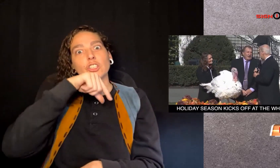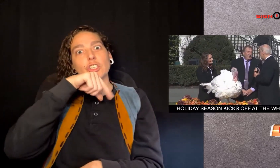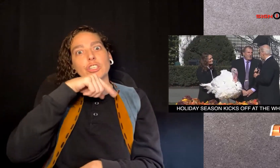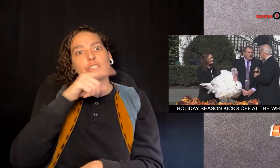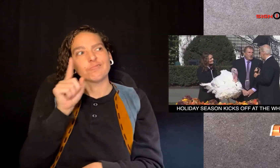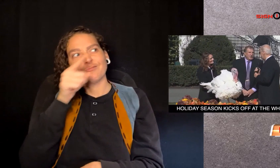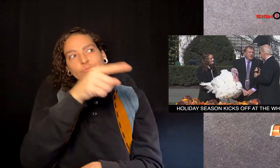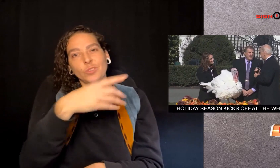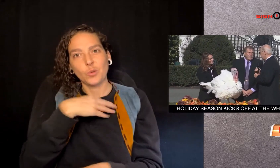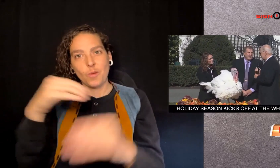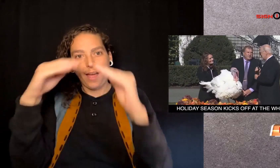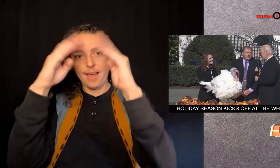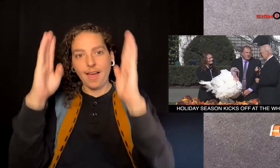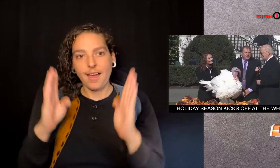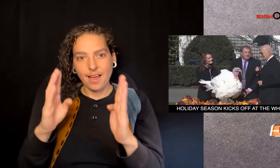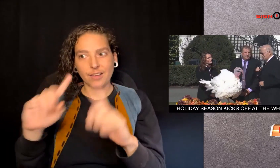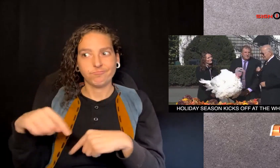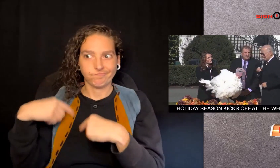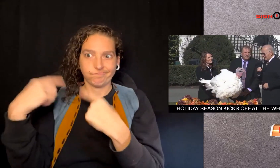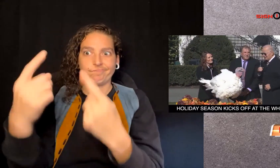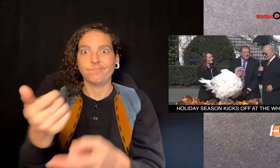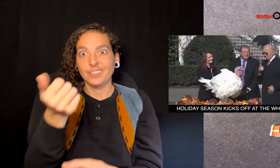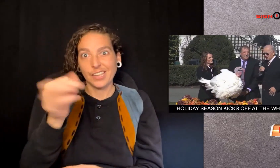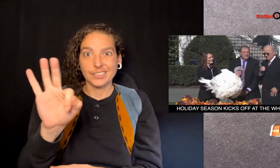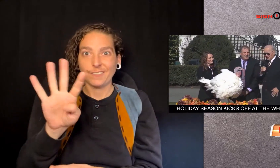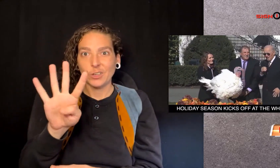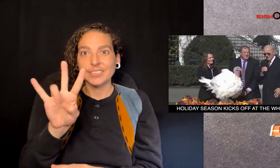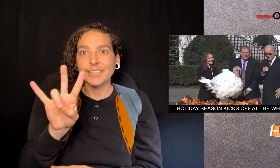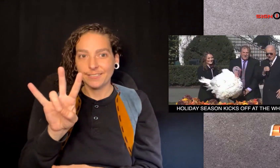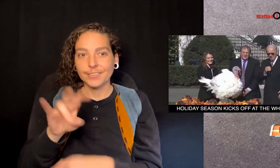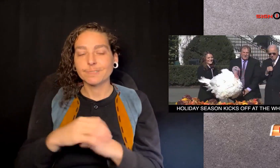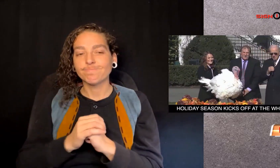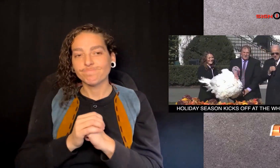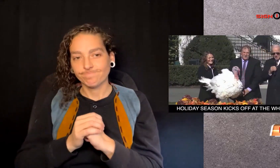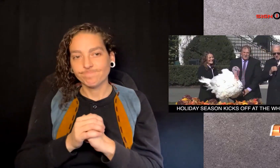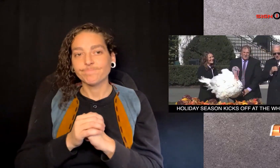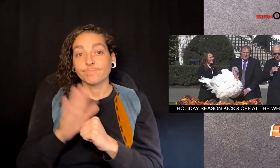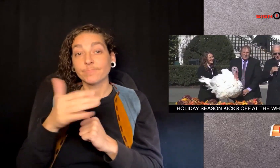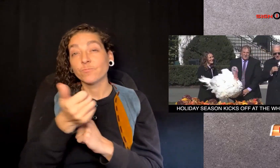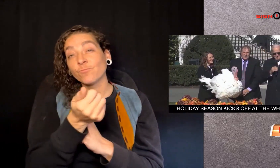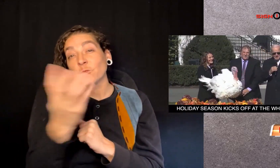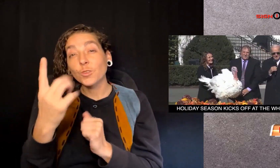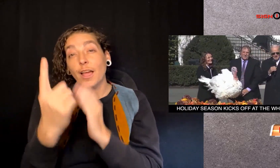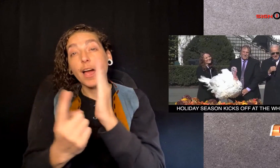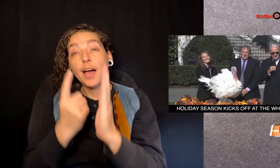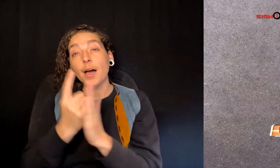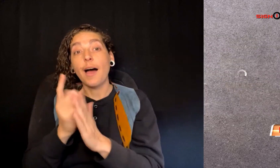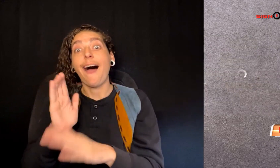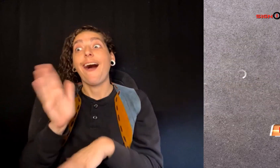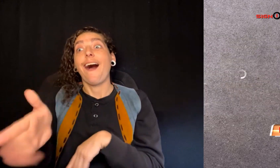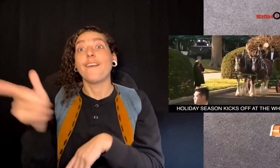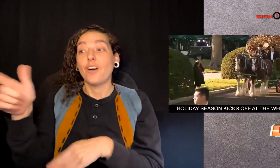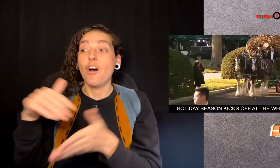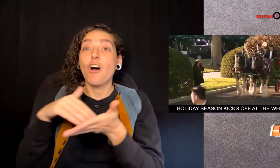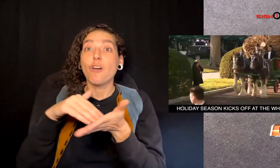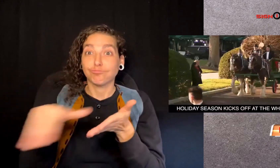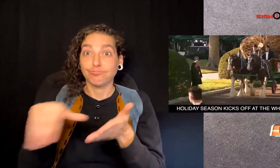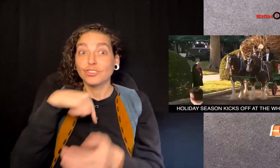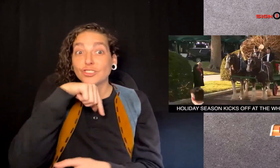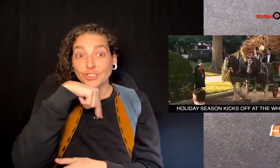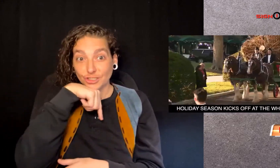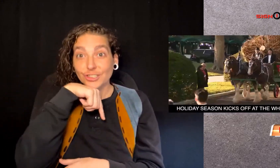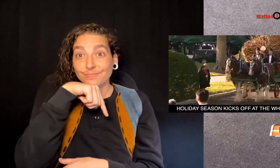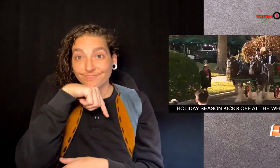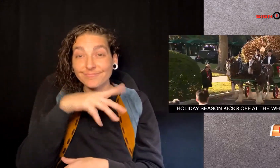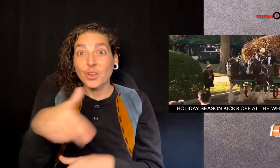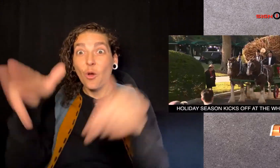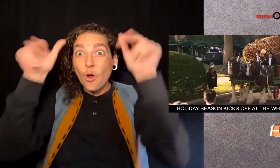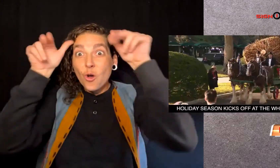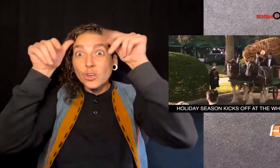turkeys to the White House since 1947 a few hours after the turkey pardon horses delivered